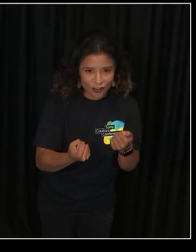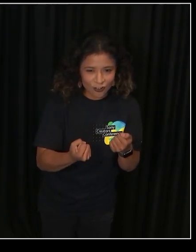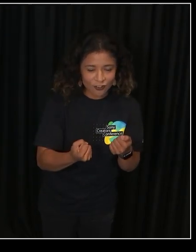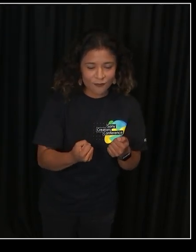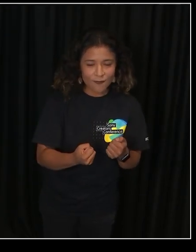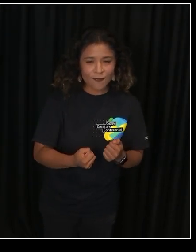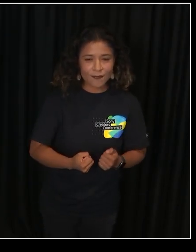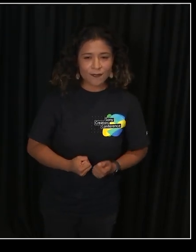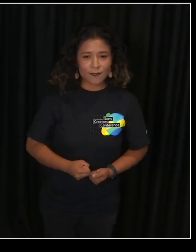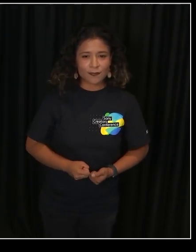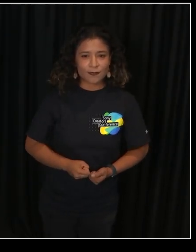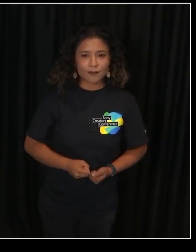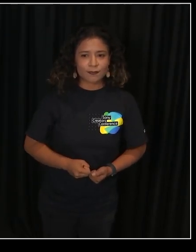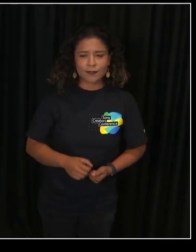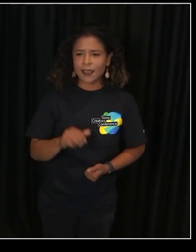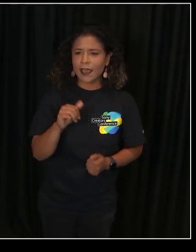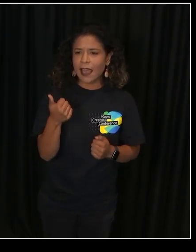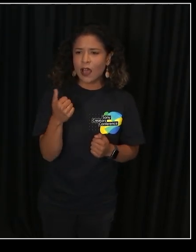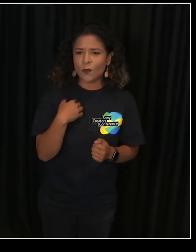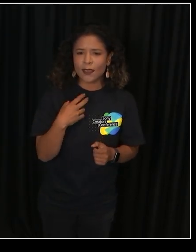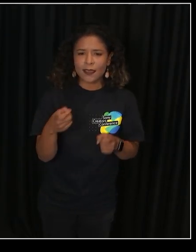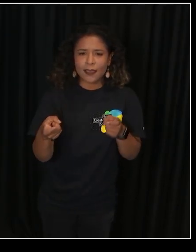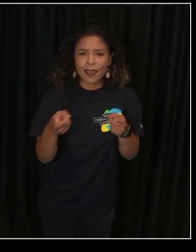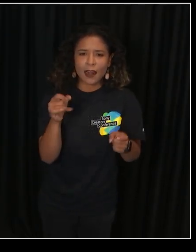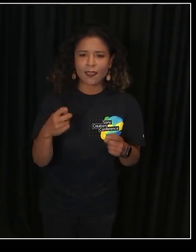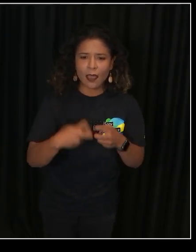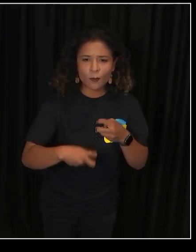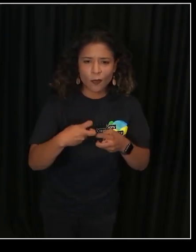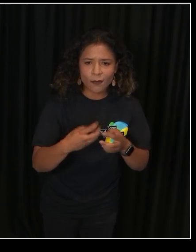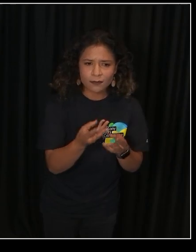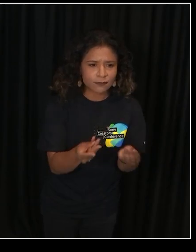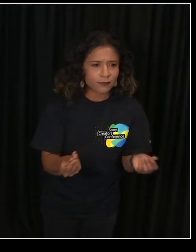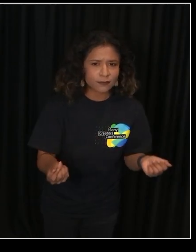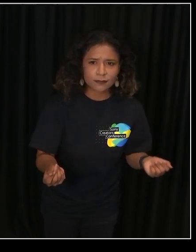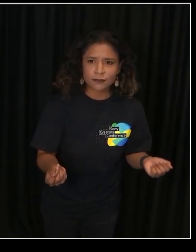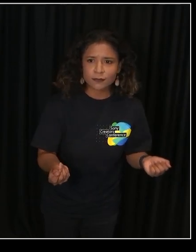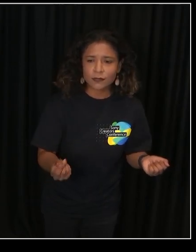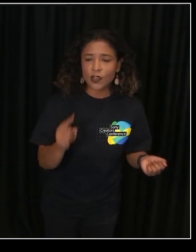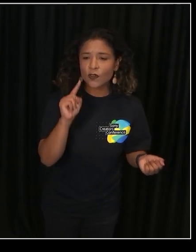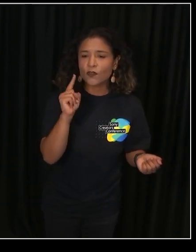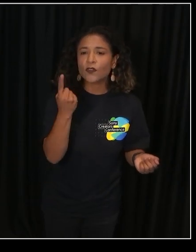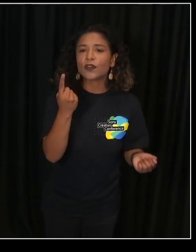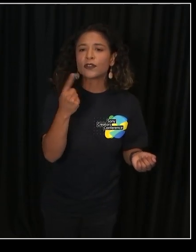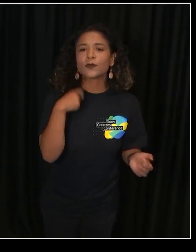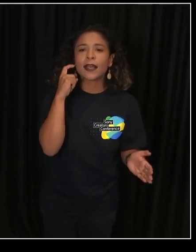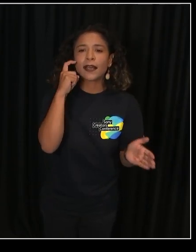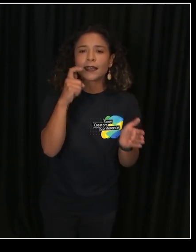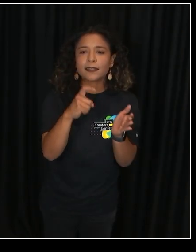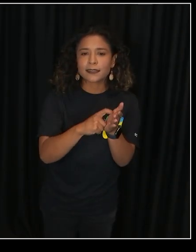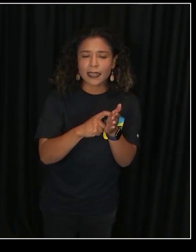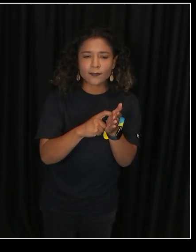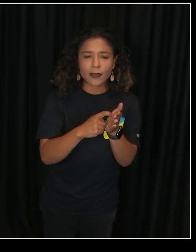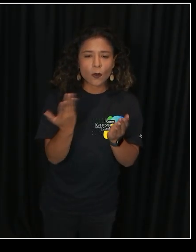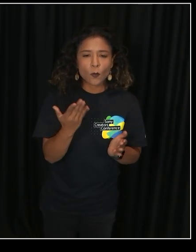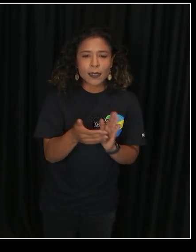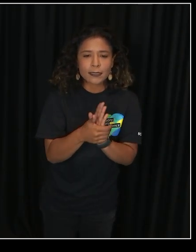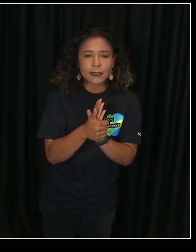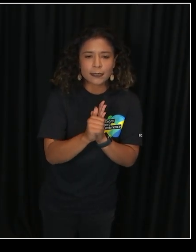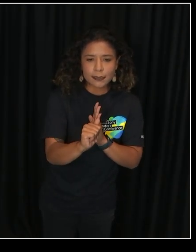So how did we go about tackling this problem? First, we identified the core skills that our agent had to have,